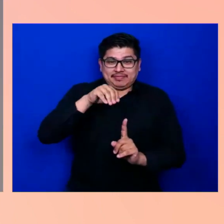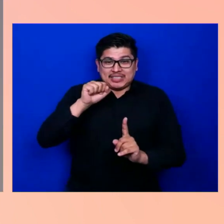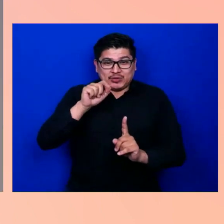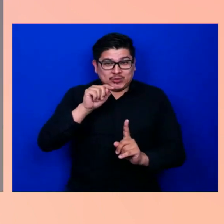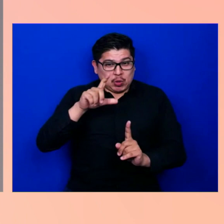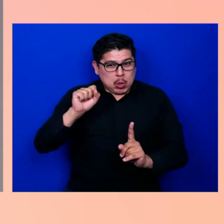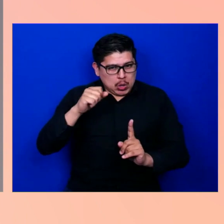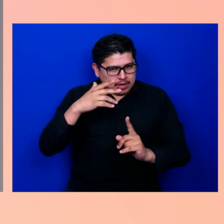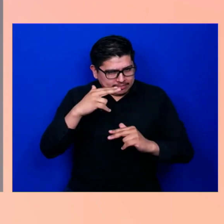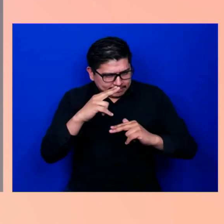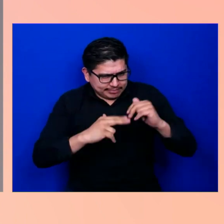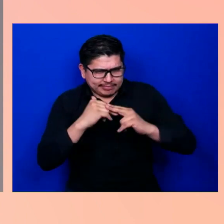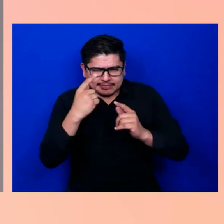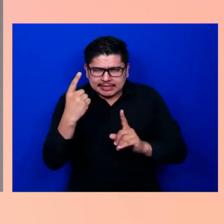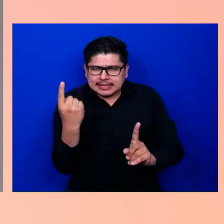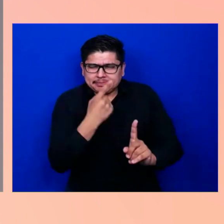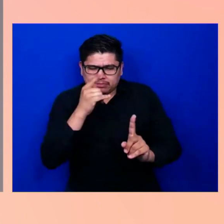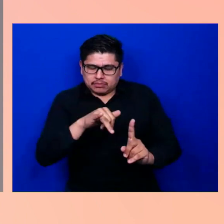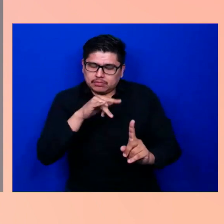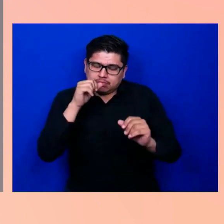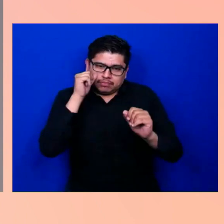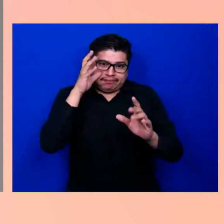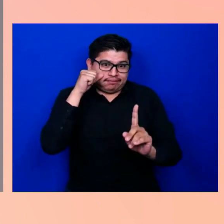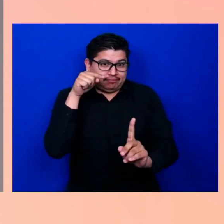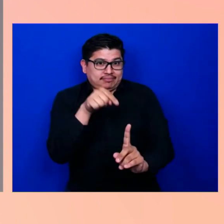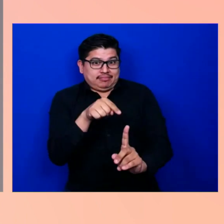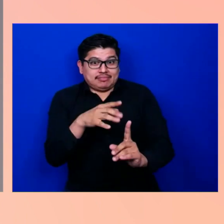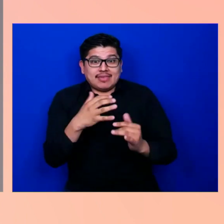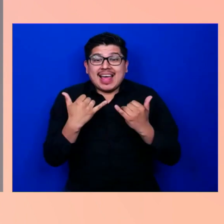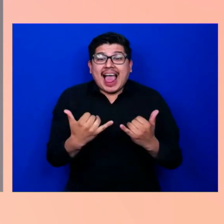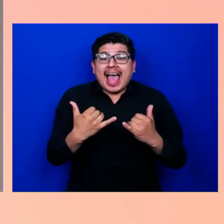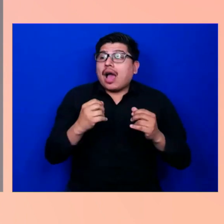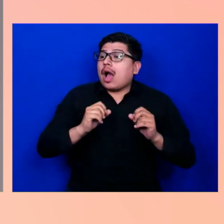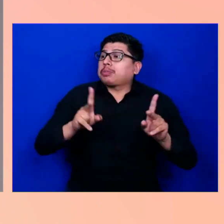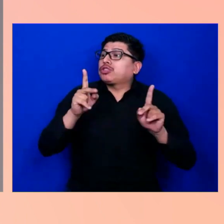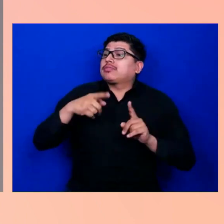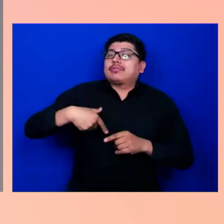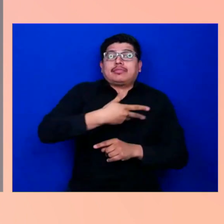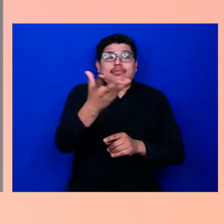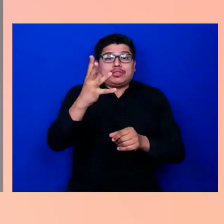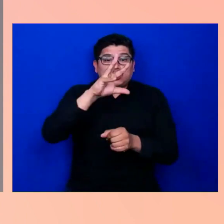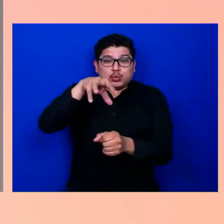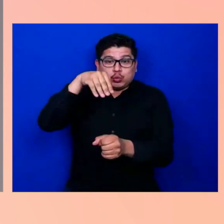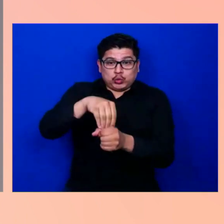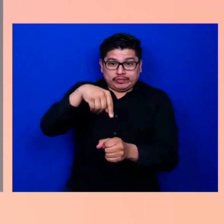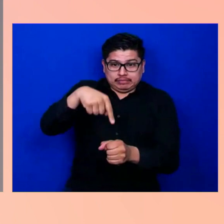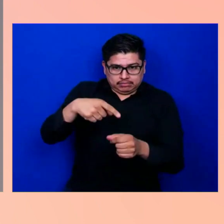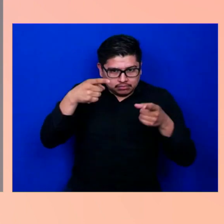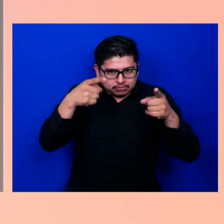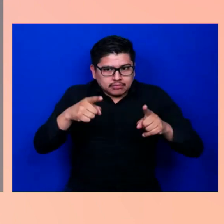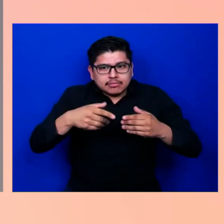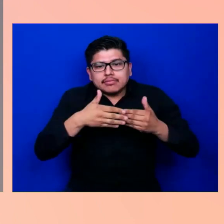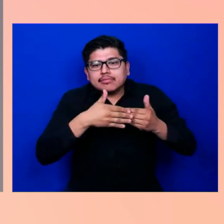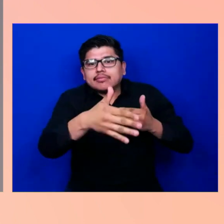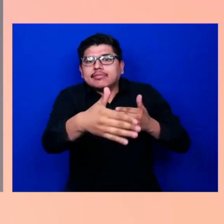Now, opportunities for inclusion happen at even the most nascent stages of work, and in fact, one of the most important of